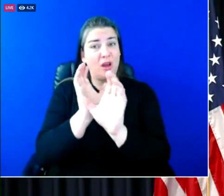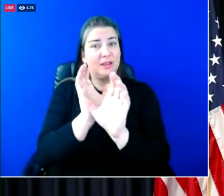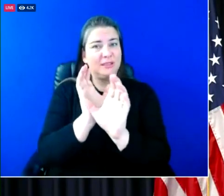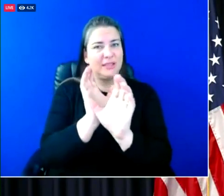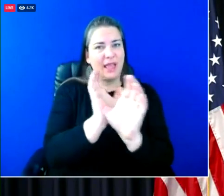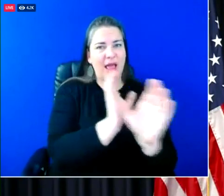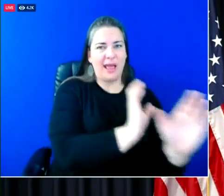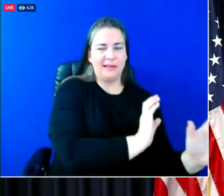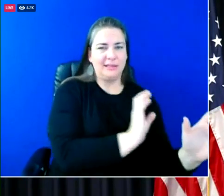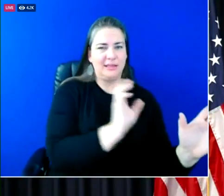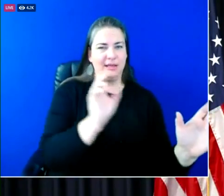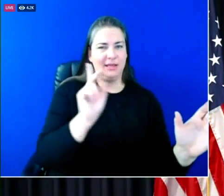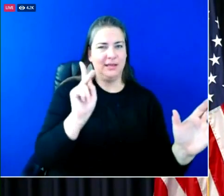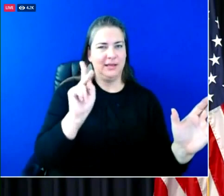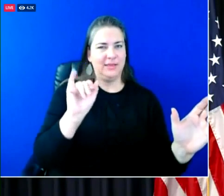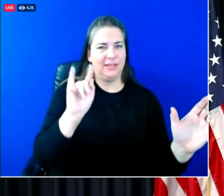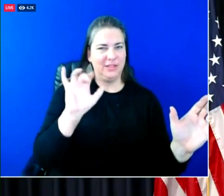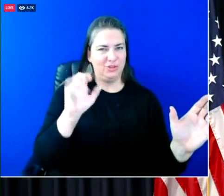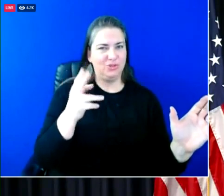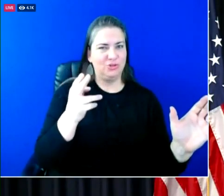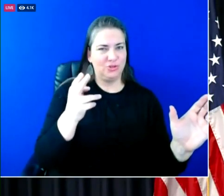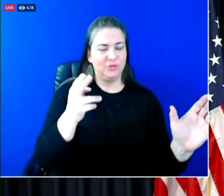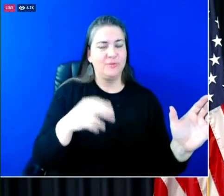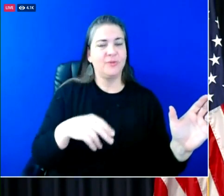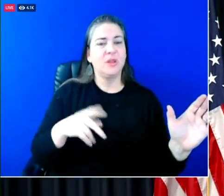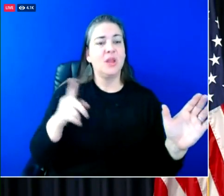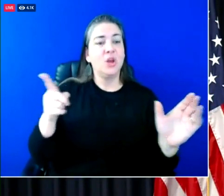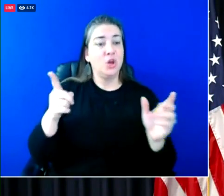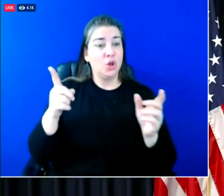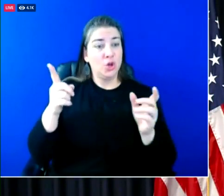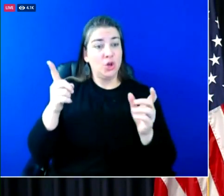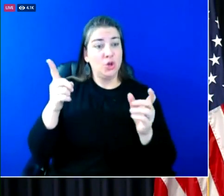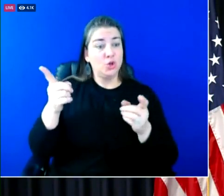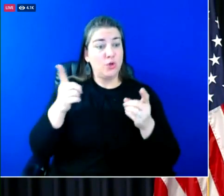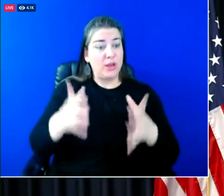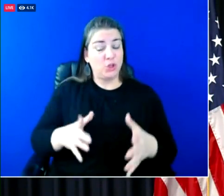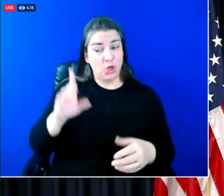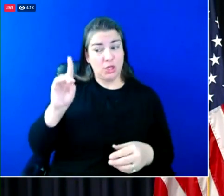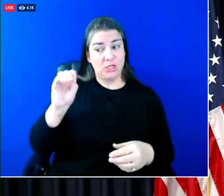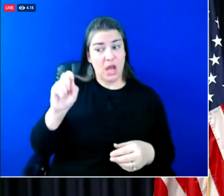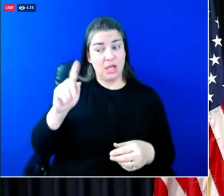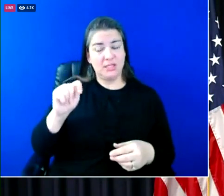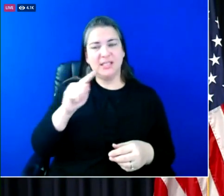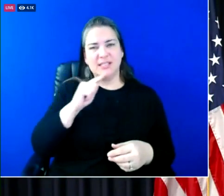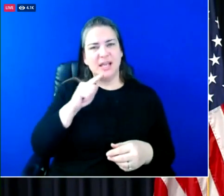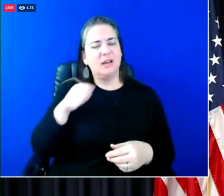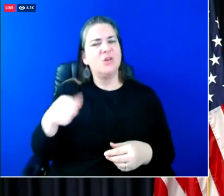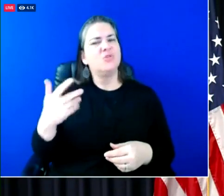As director Dossett said, This is a dynamic event. Road and weather conditions will be different